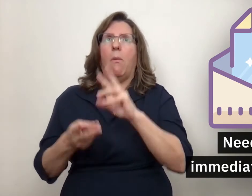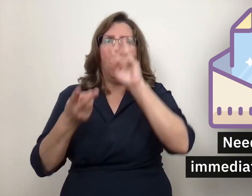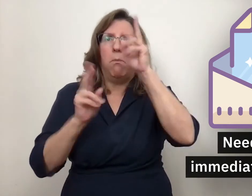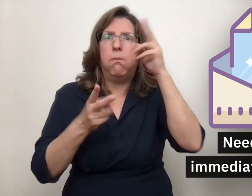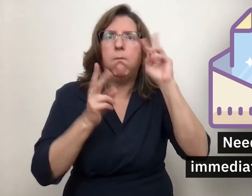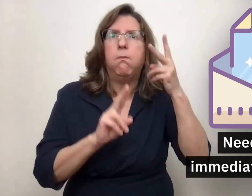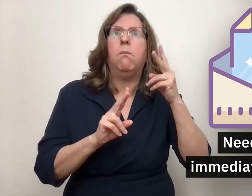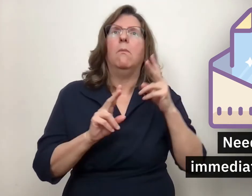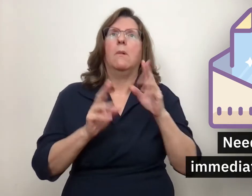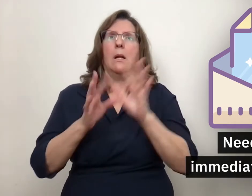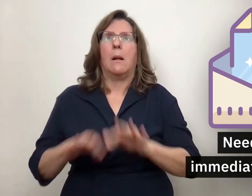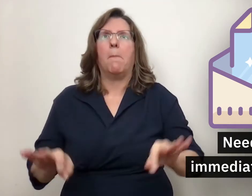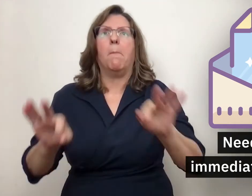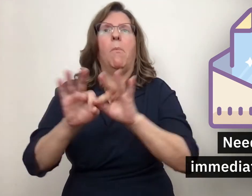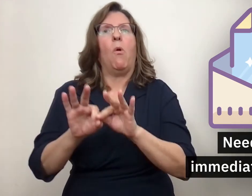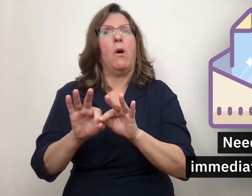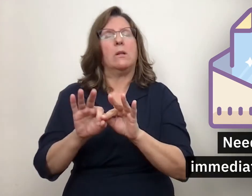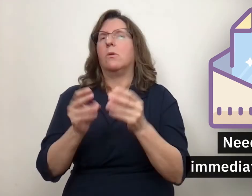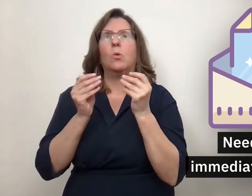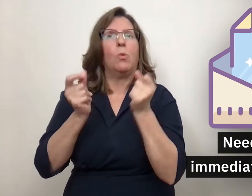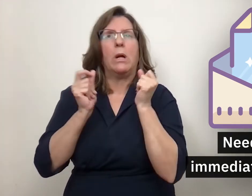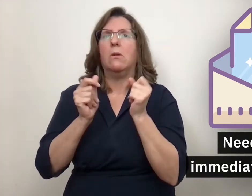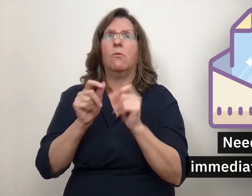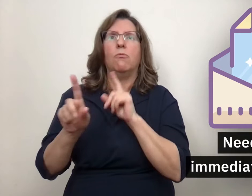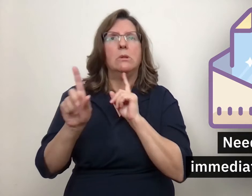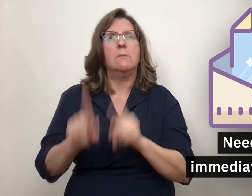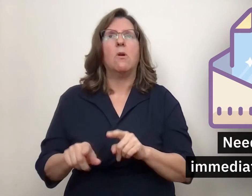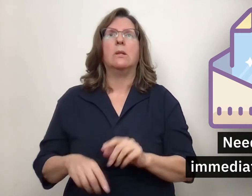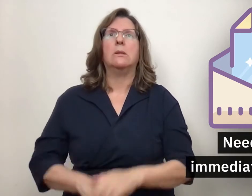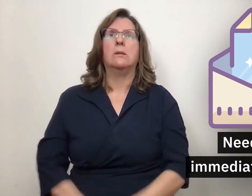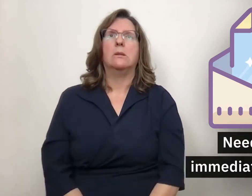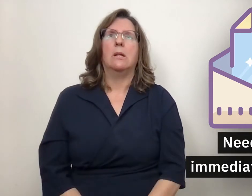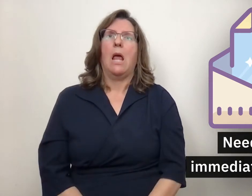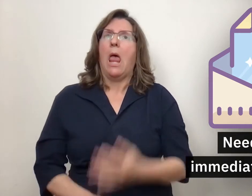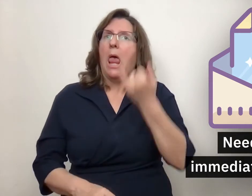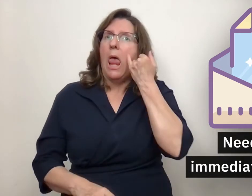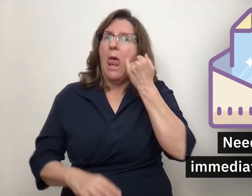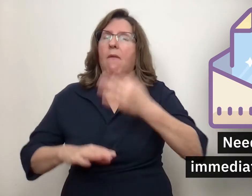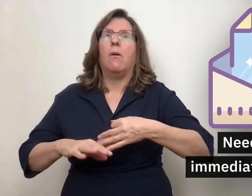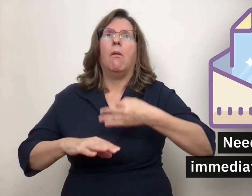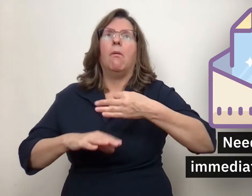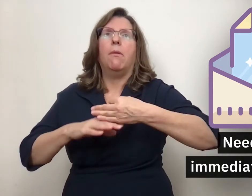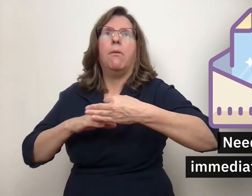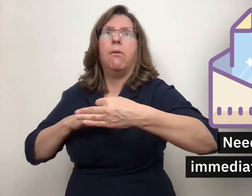If they are misunderstanding, or headed in the wrong direction, they need quick corrections to get them back on track.